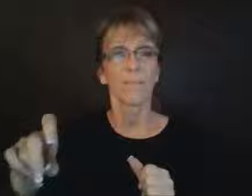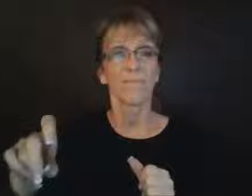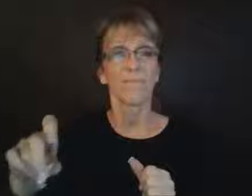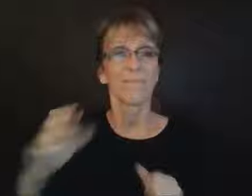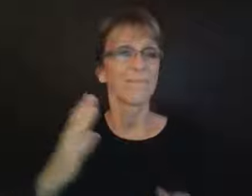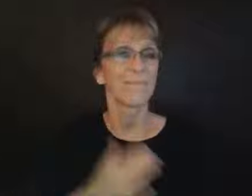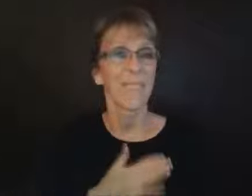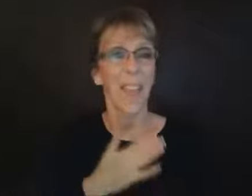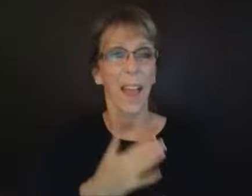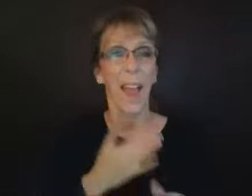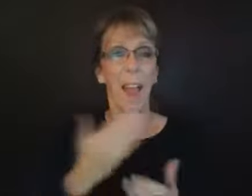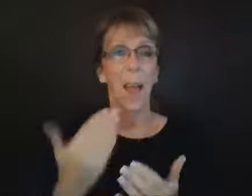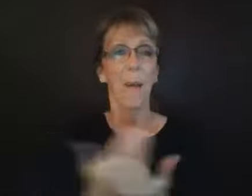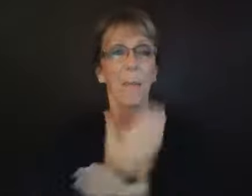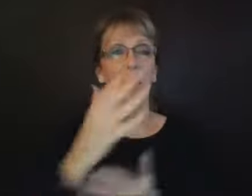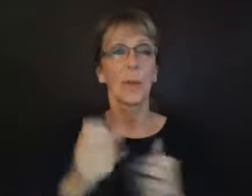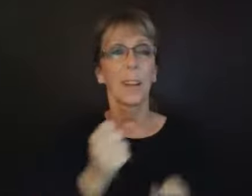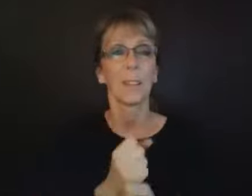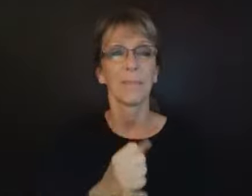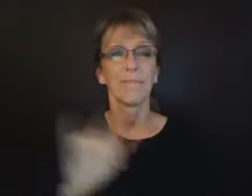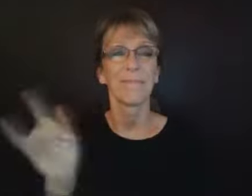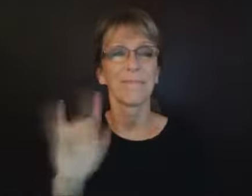Happy New Year! (end of vlog)